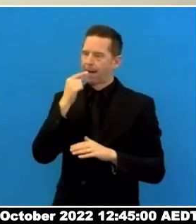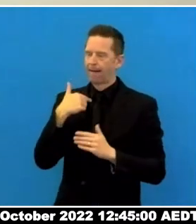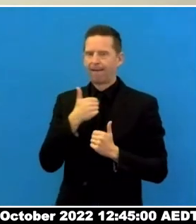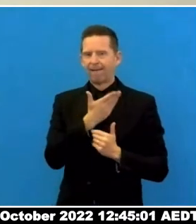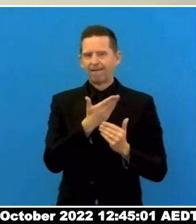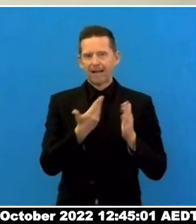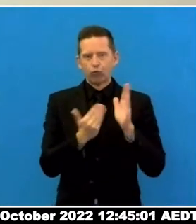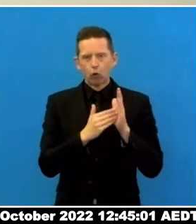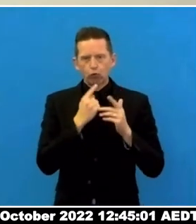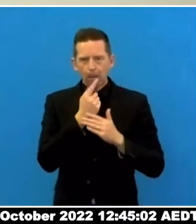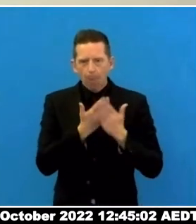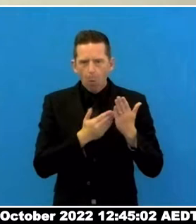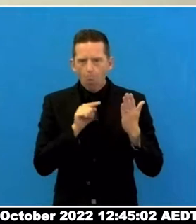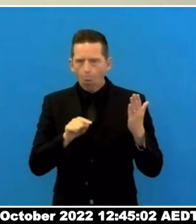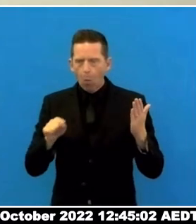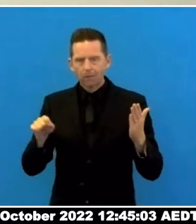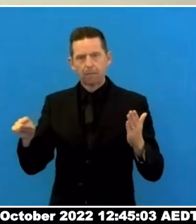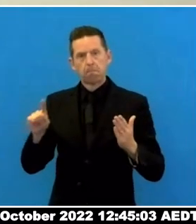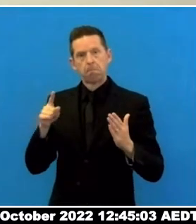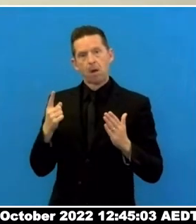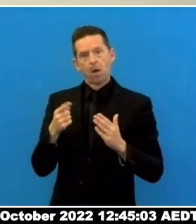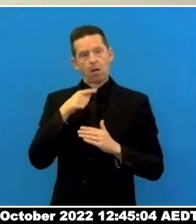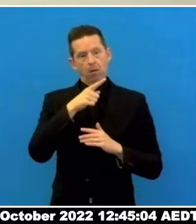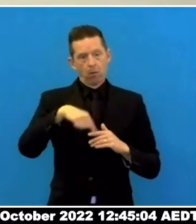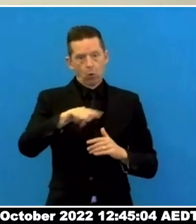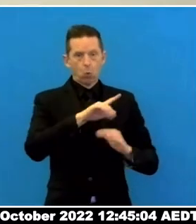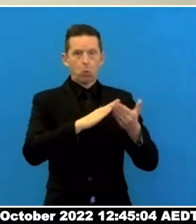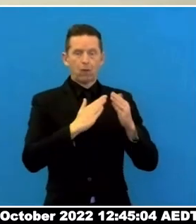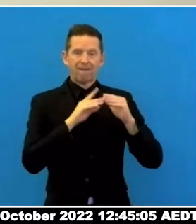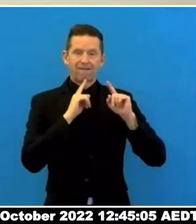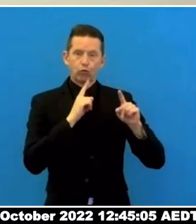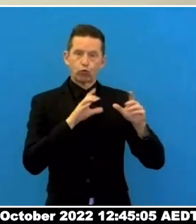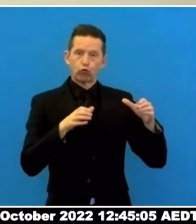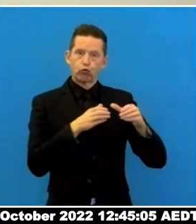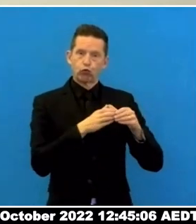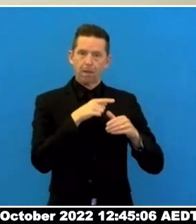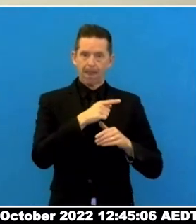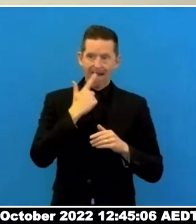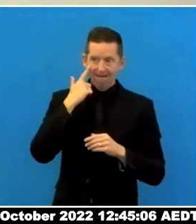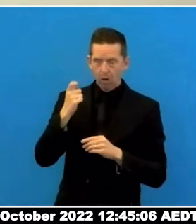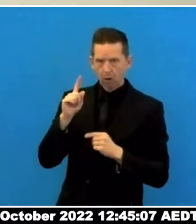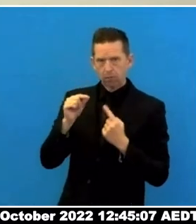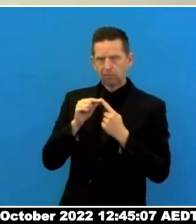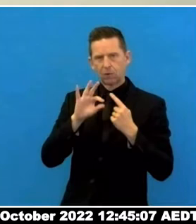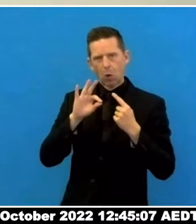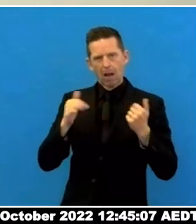So in terms of the major issues that the community advisory group identified, it was lack of knowledge of available services,